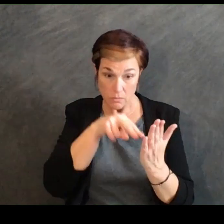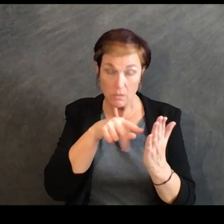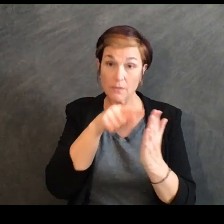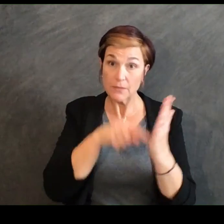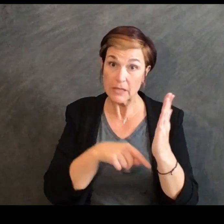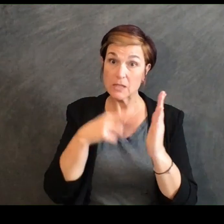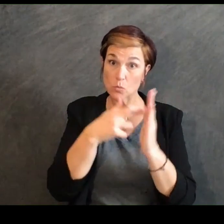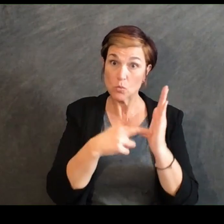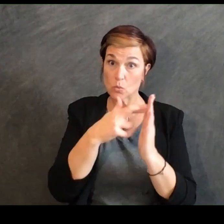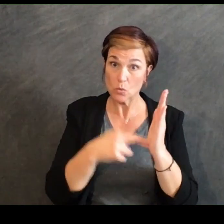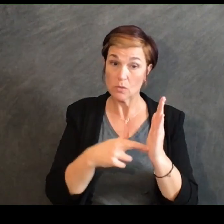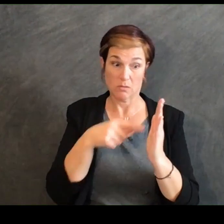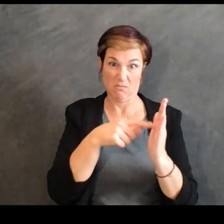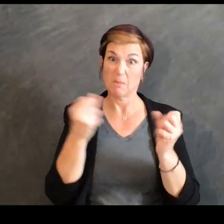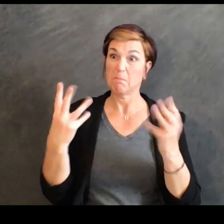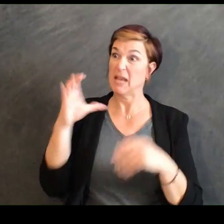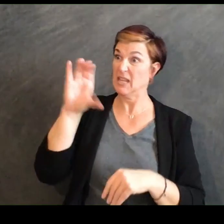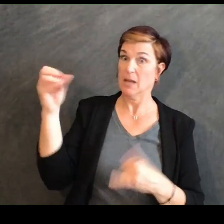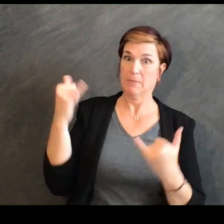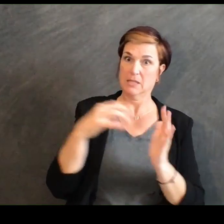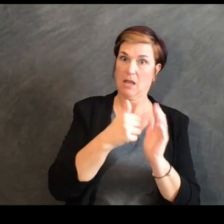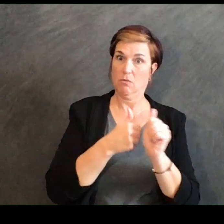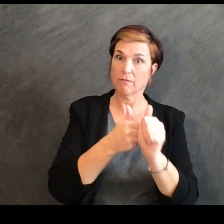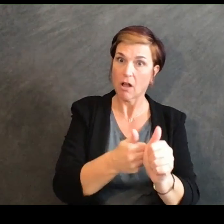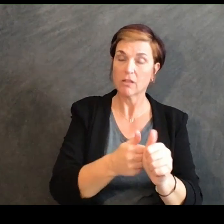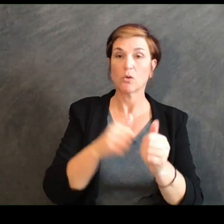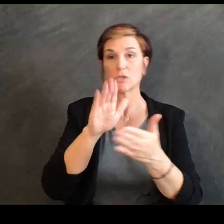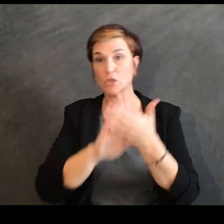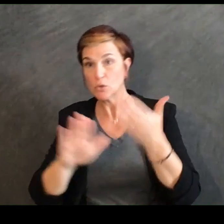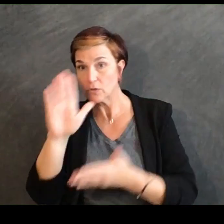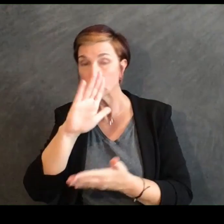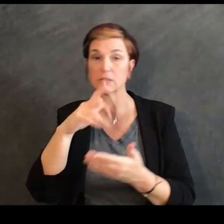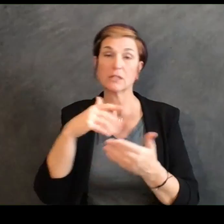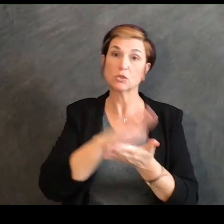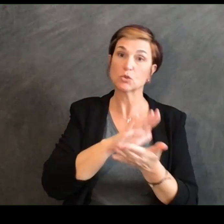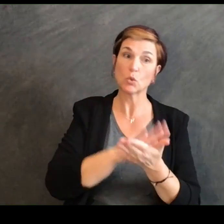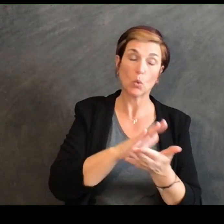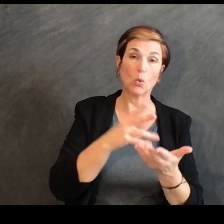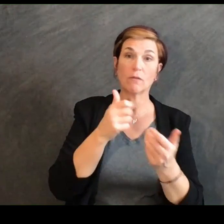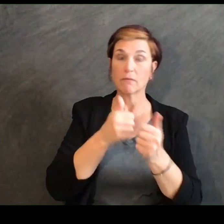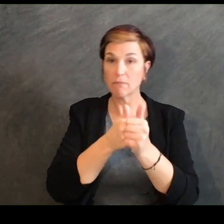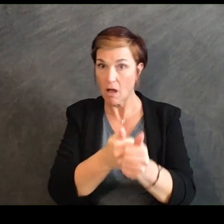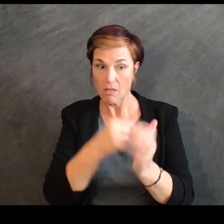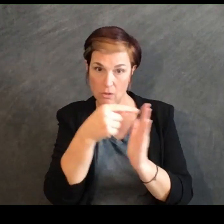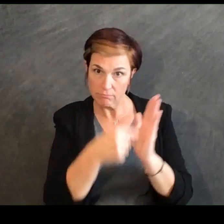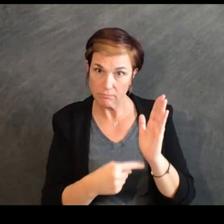companies universities and schools and we want to protect the safety and the